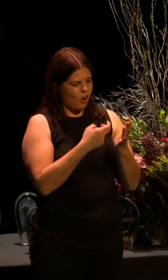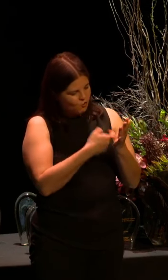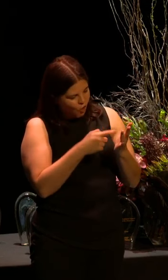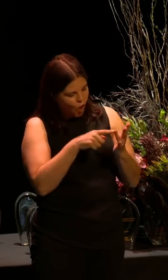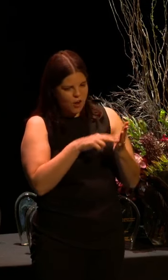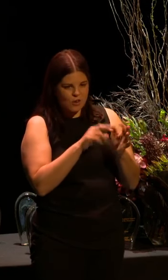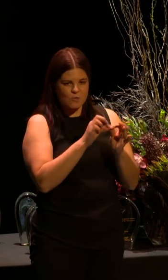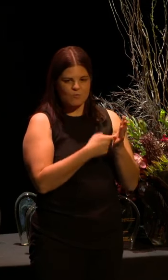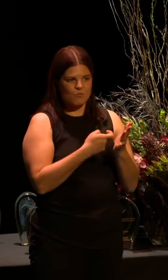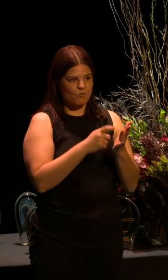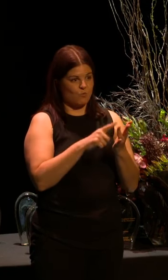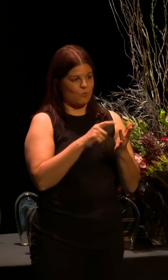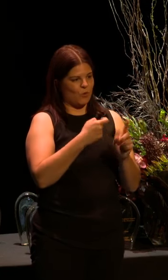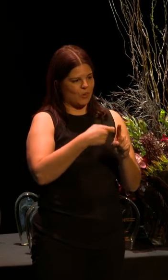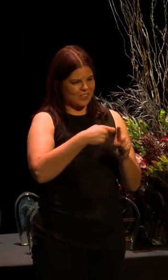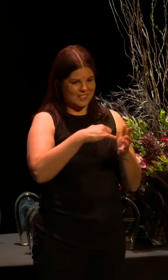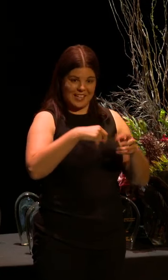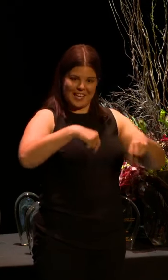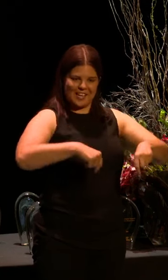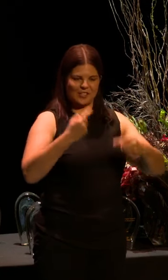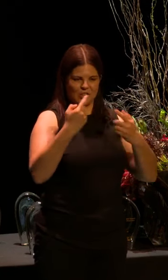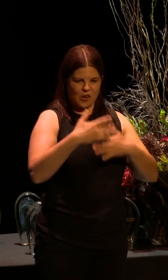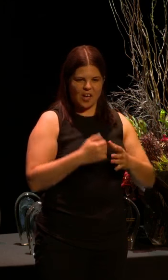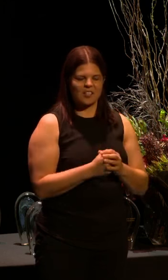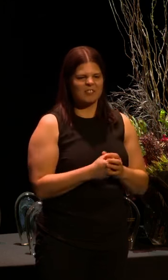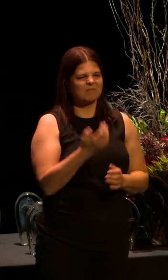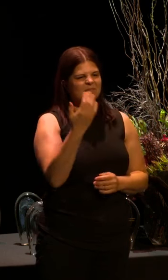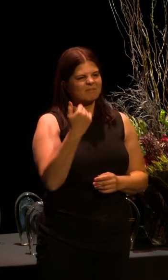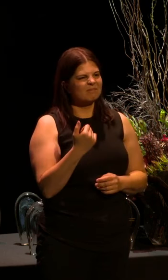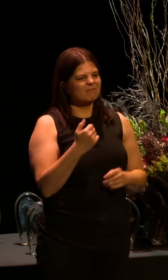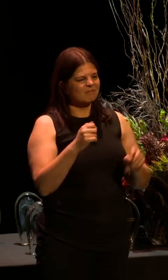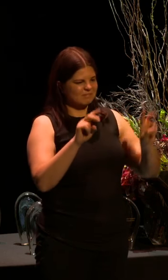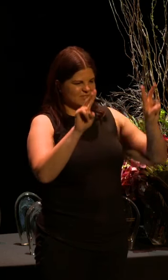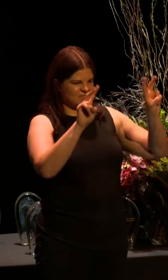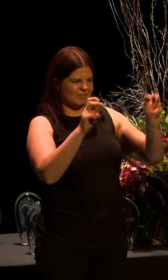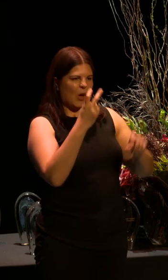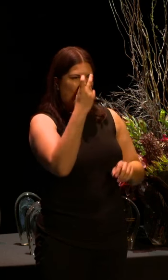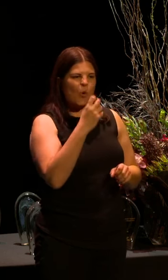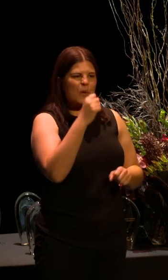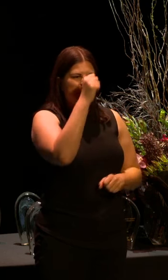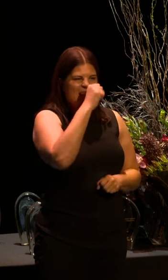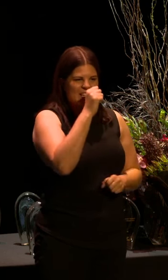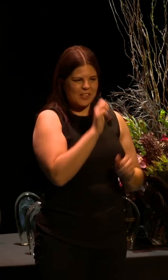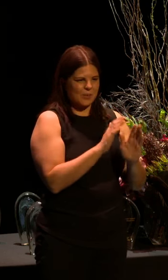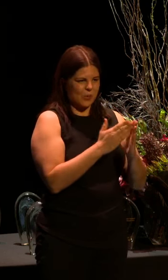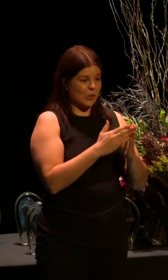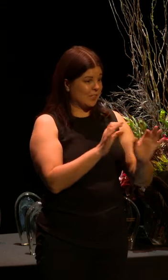Ron and Margaret worked together on a book called Old Pig and, as a special treat, we are now going to see